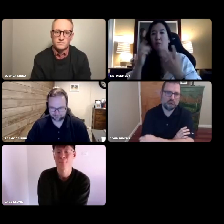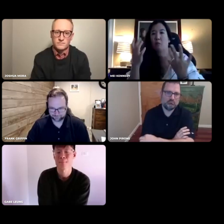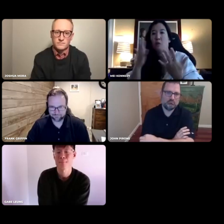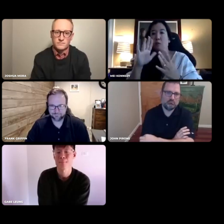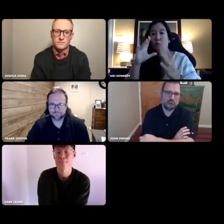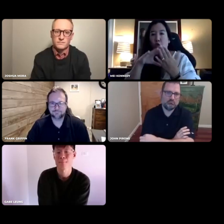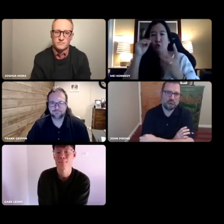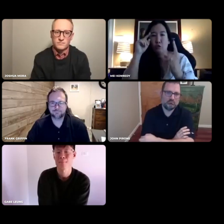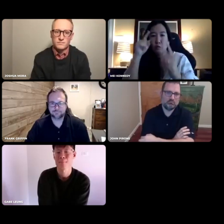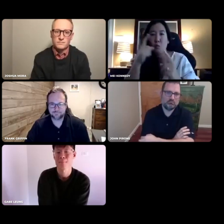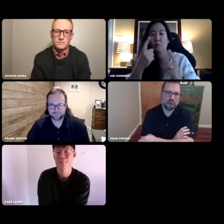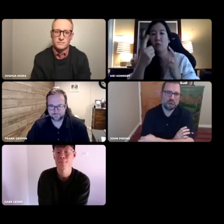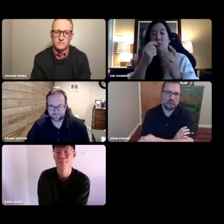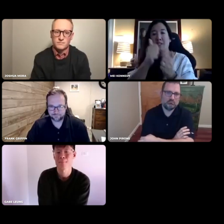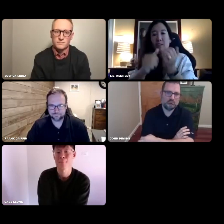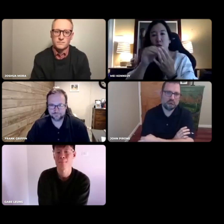Pick what's most important to you.